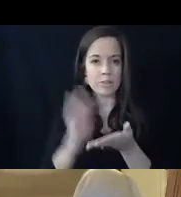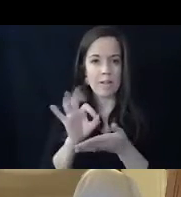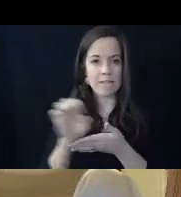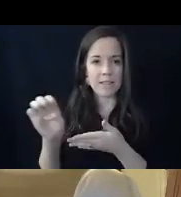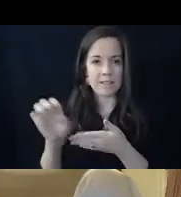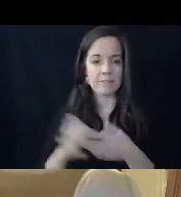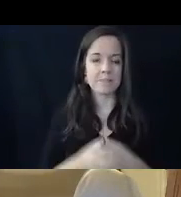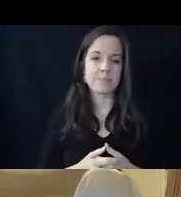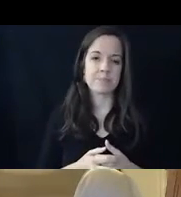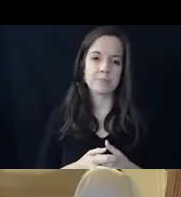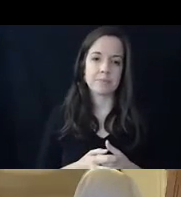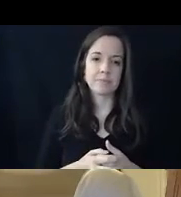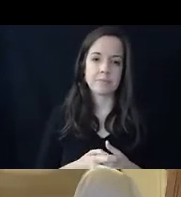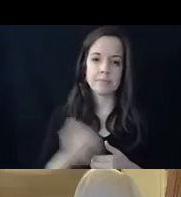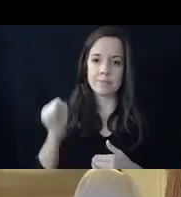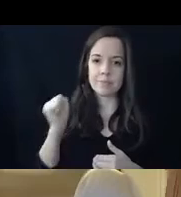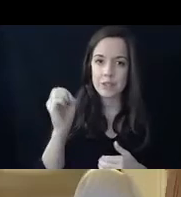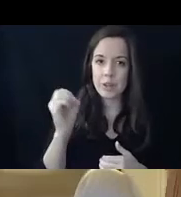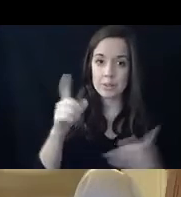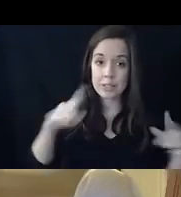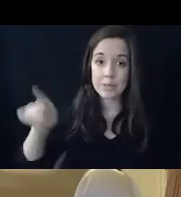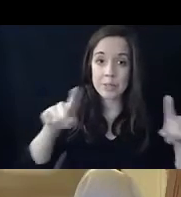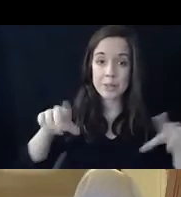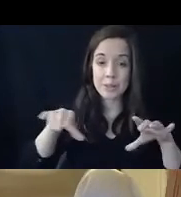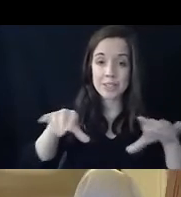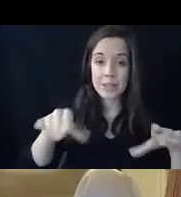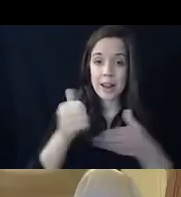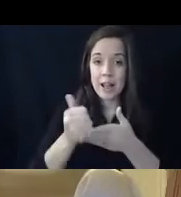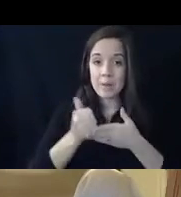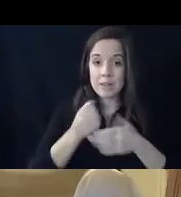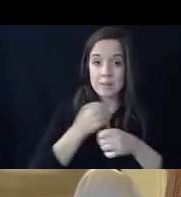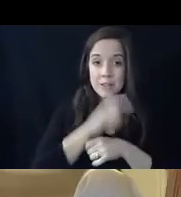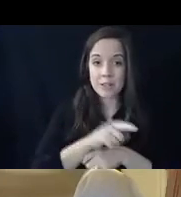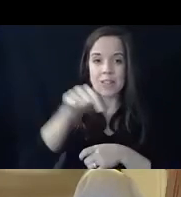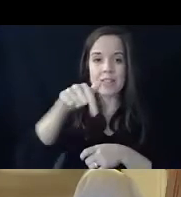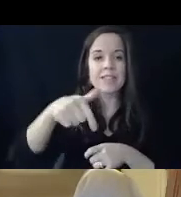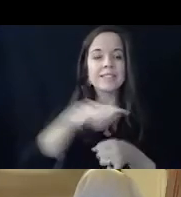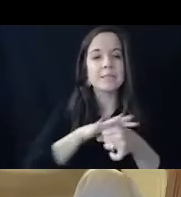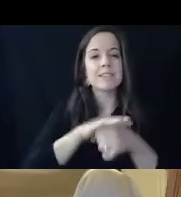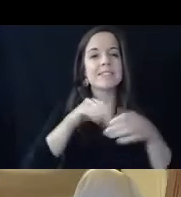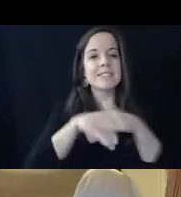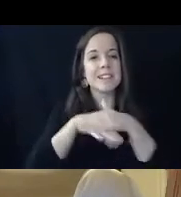So, here's what you can do to help us ensure that this space is accessible tonight. The first,